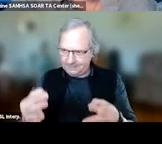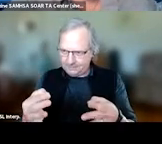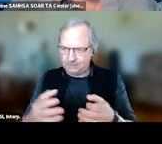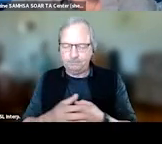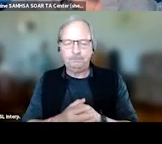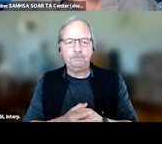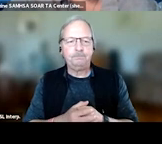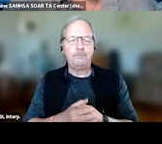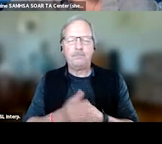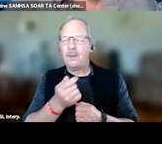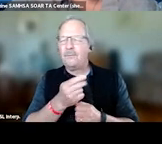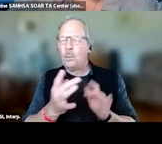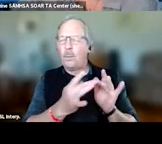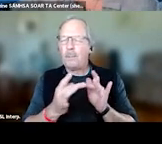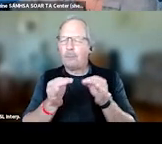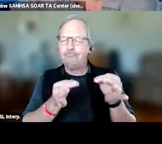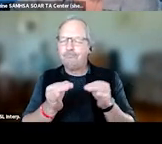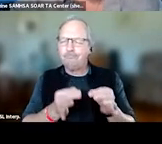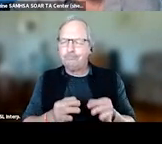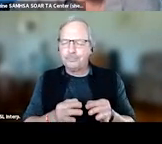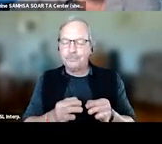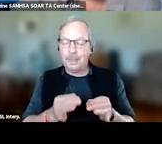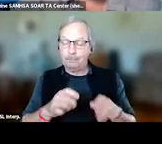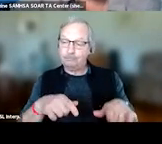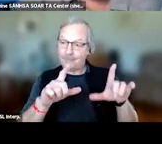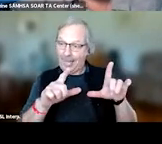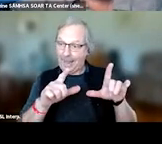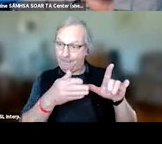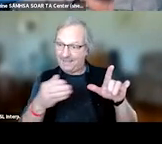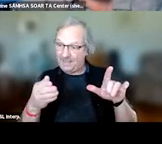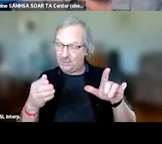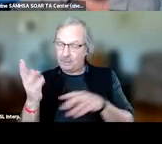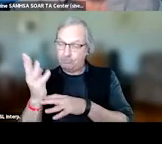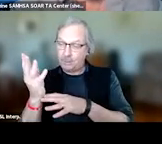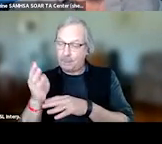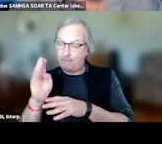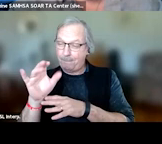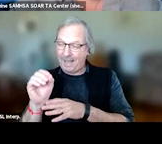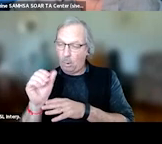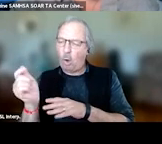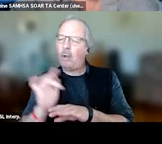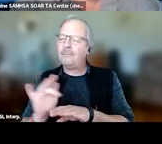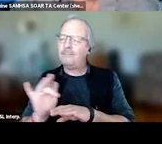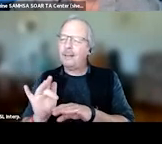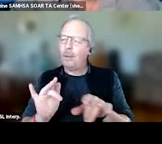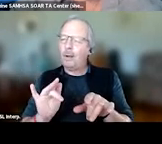Just a few webinar instructions, the slides, materials and presenter bios are all available on the SOAR website.